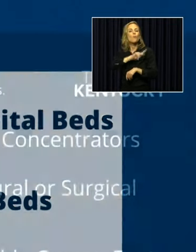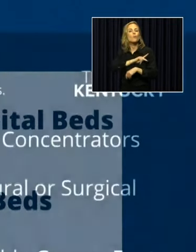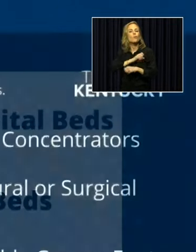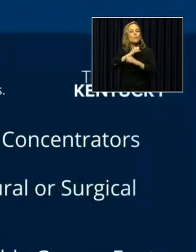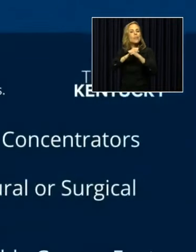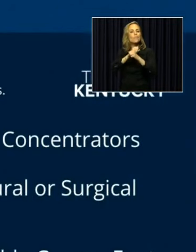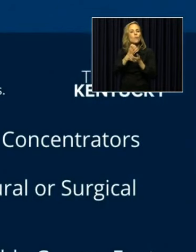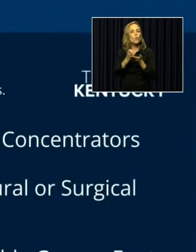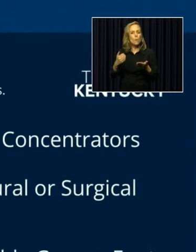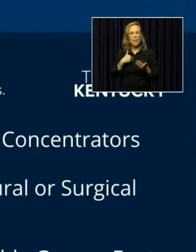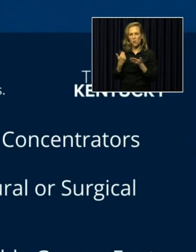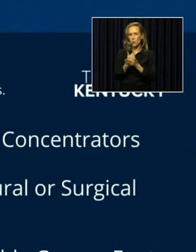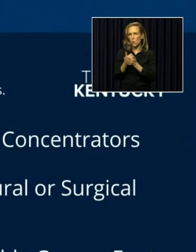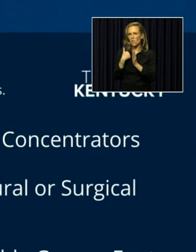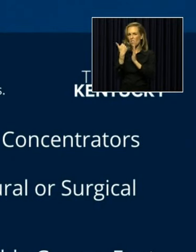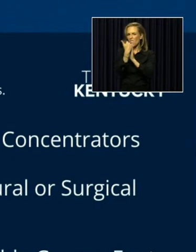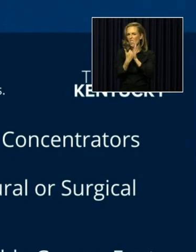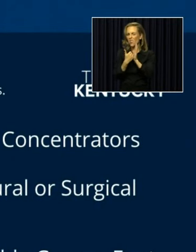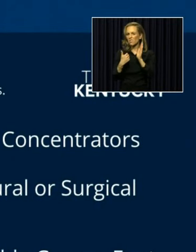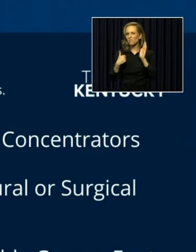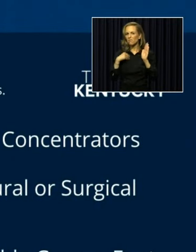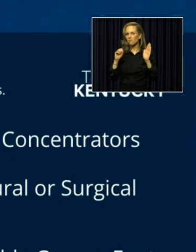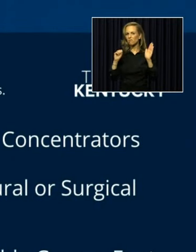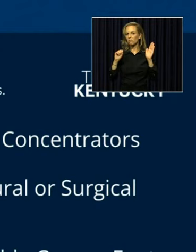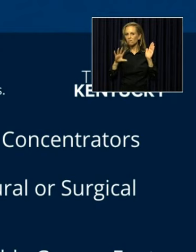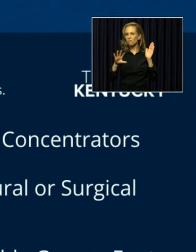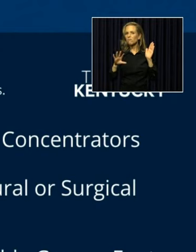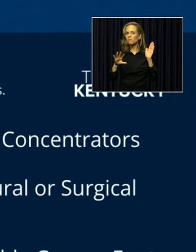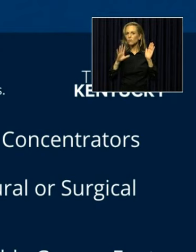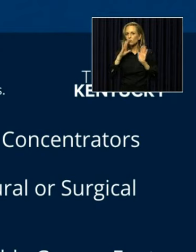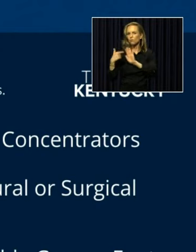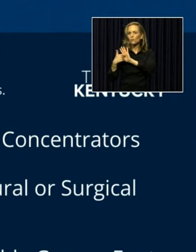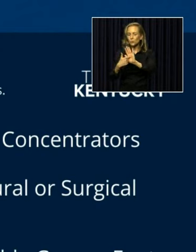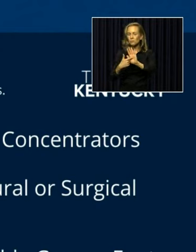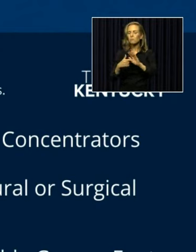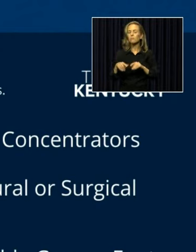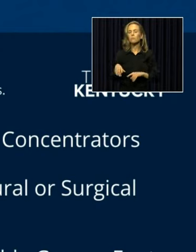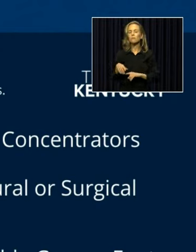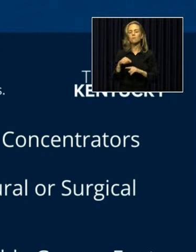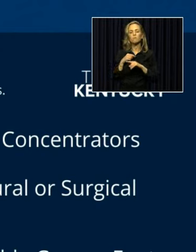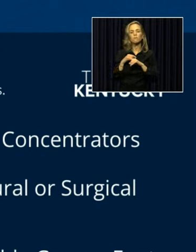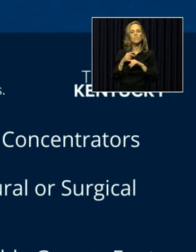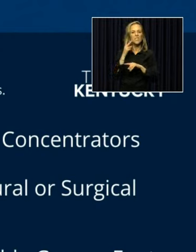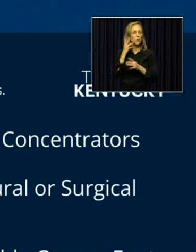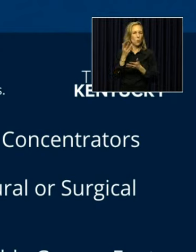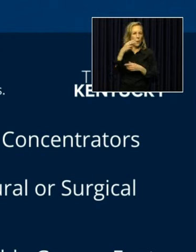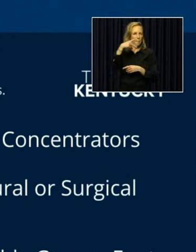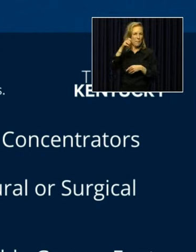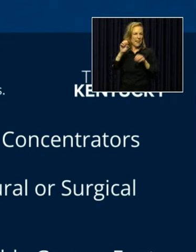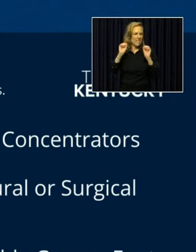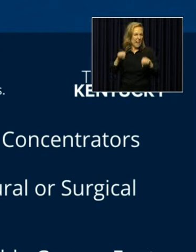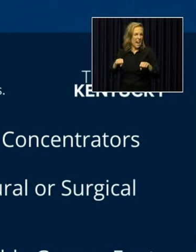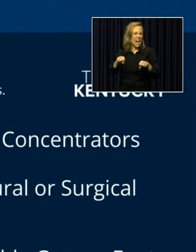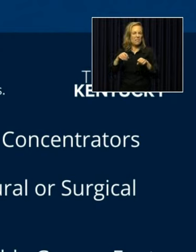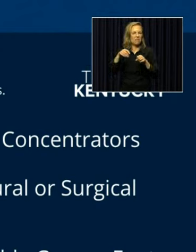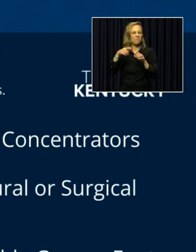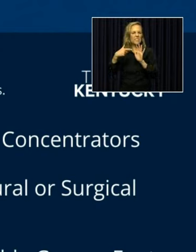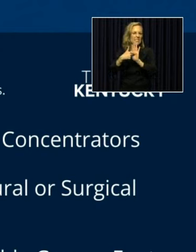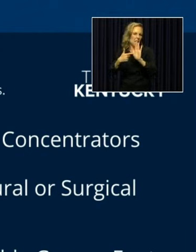IT. THAT'S THE CHALLENGE RIGHT NOW. NUMBER TWO, WE'RE LOOKING AT WAYS TO MANUFACTURE IT. LET ME TELL YOU, IF YOU ARE A